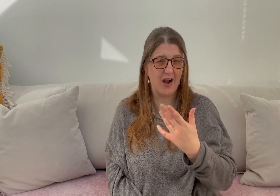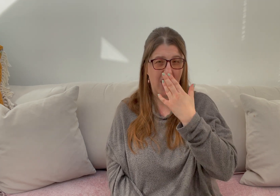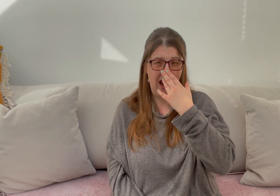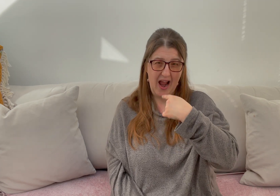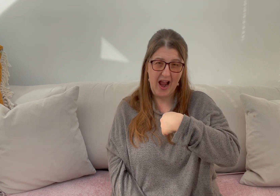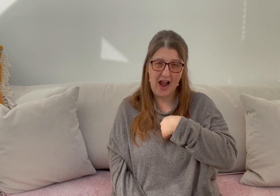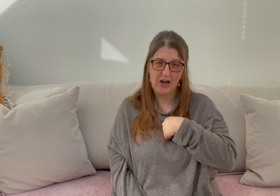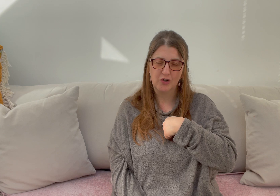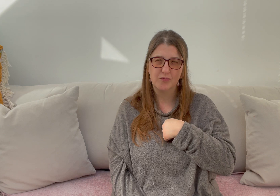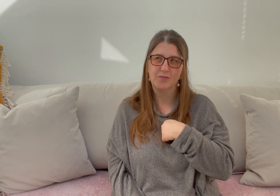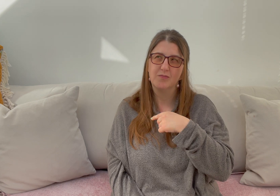Age me